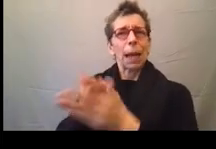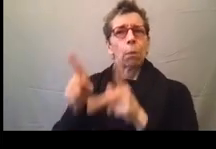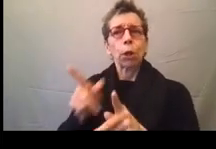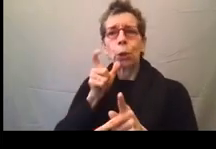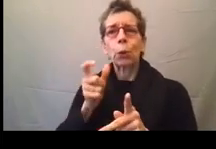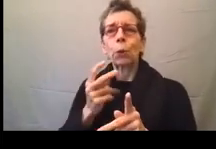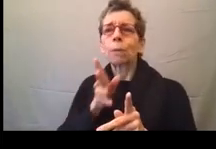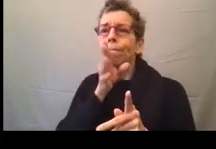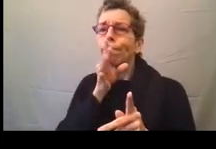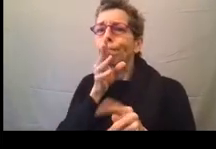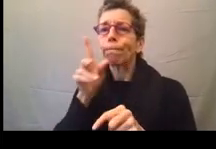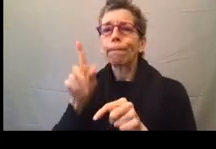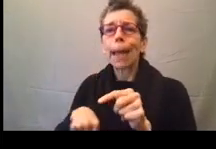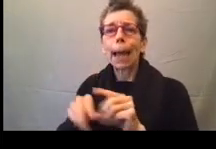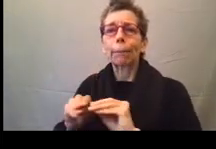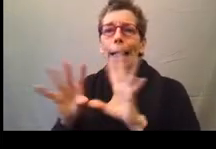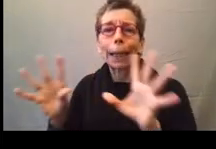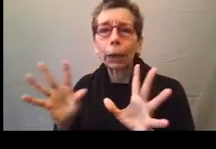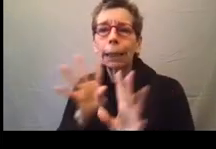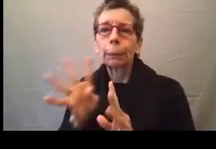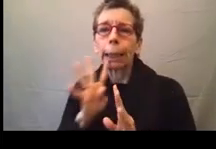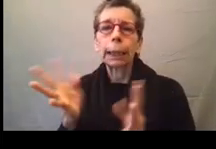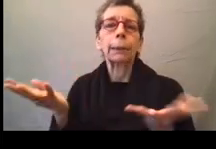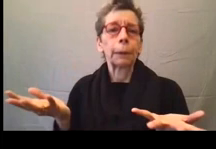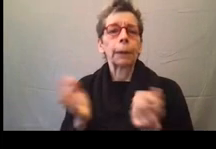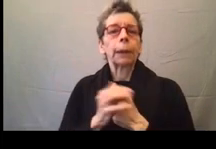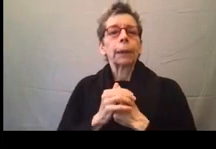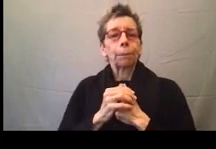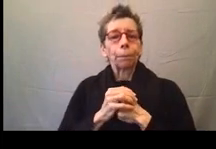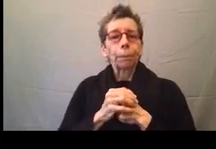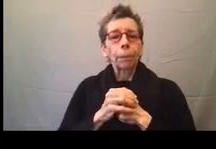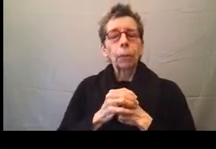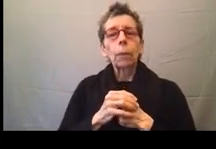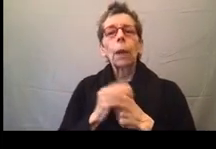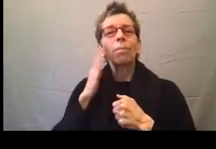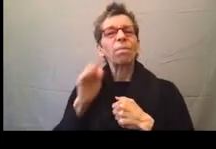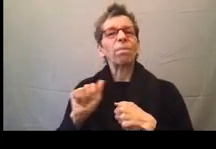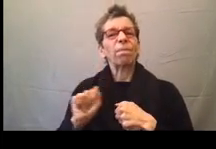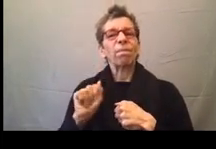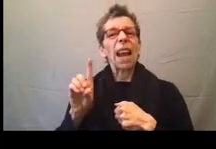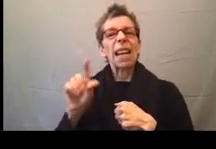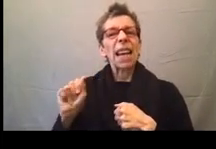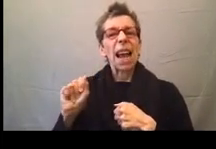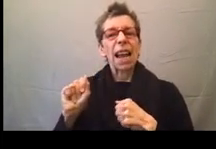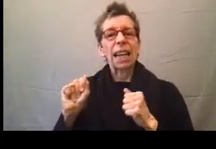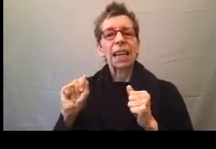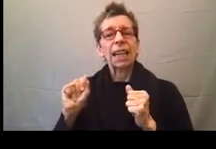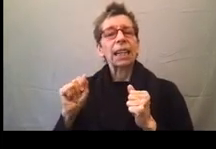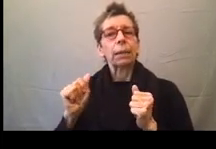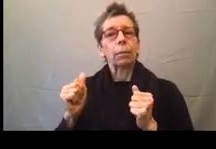reasonable accommodations look like now. The ADA disfavors hiring selections that screen